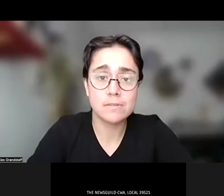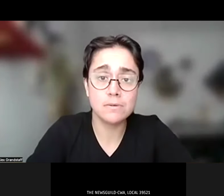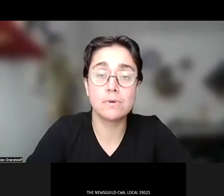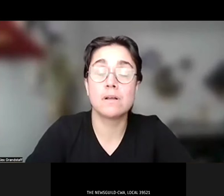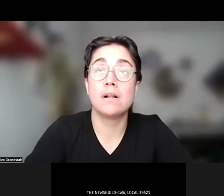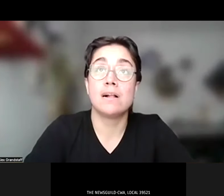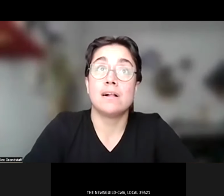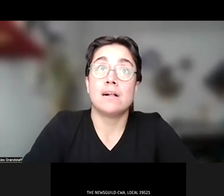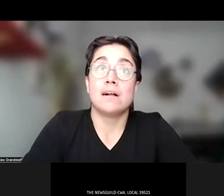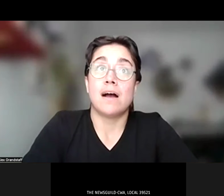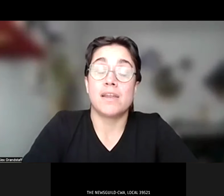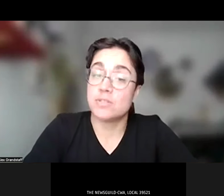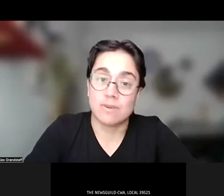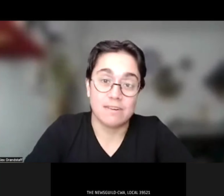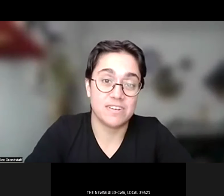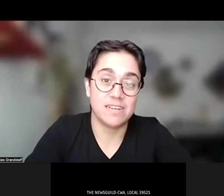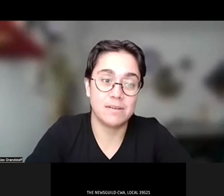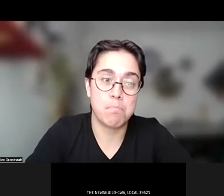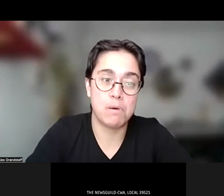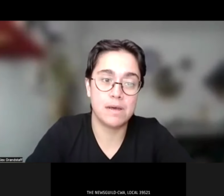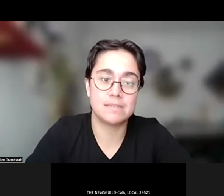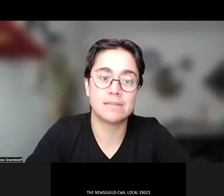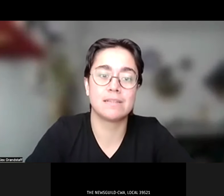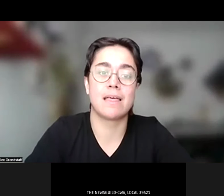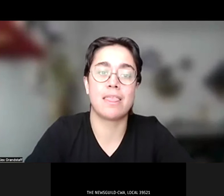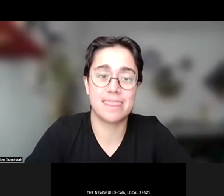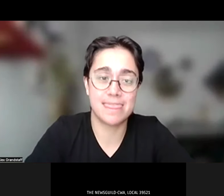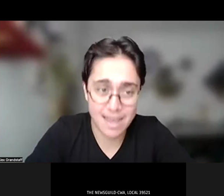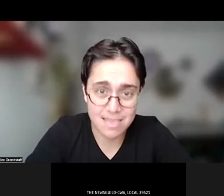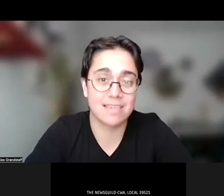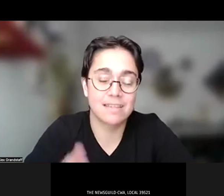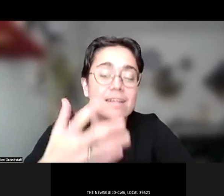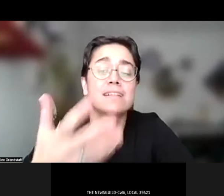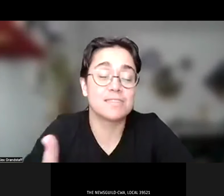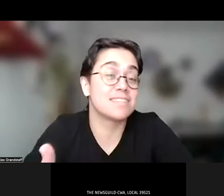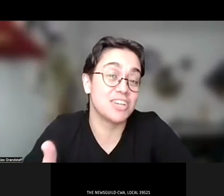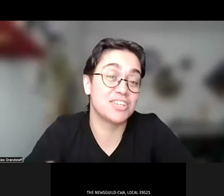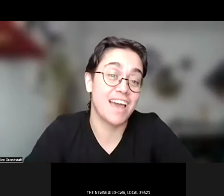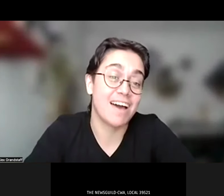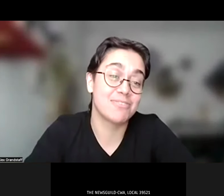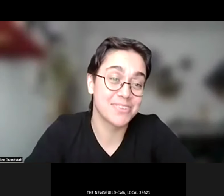do X, Y and Z about these things." That adds up. That creates pressure.